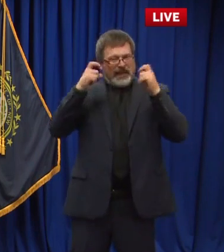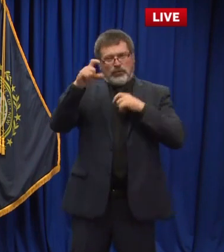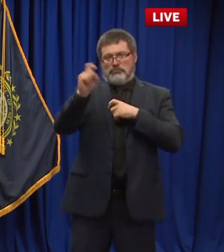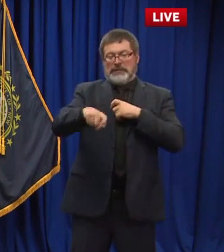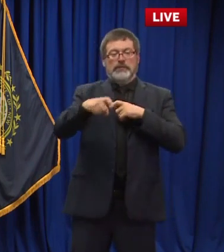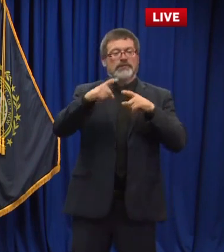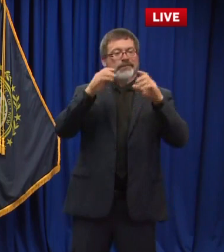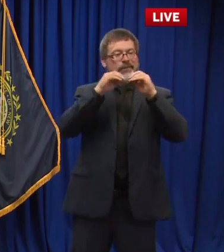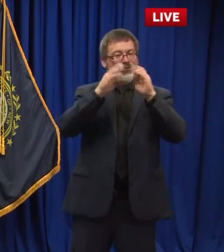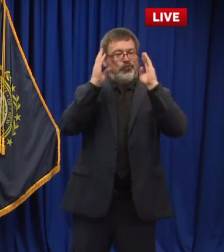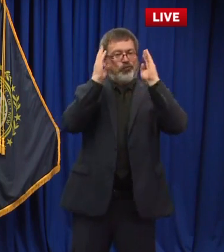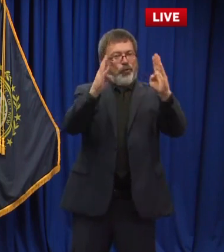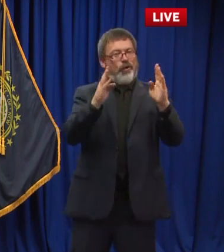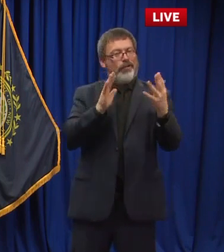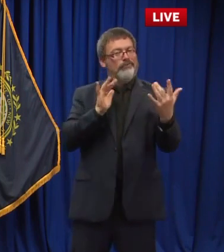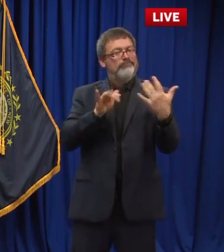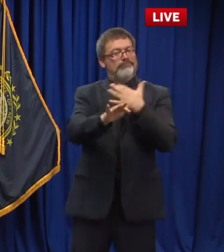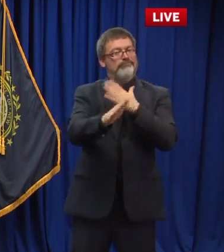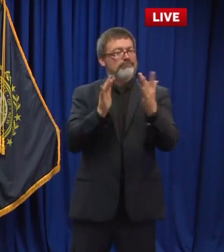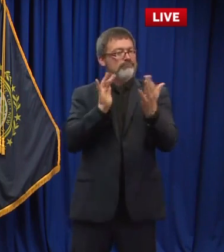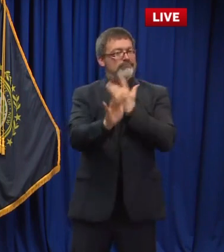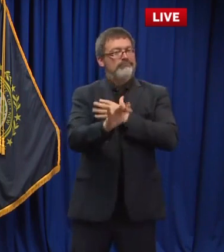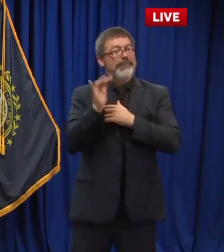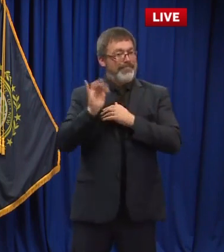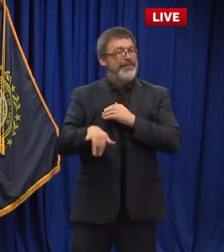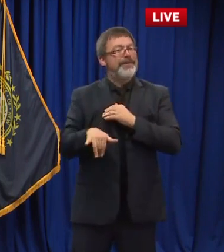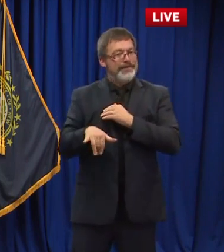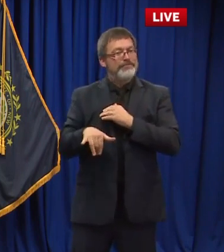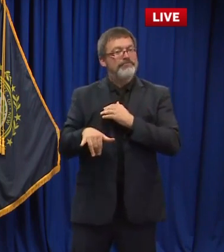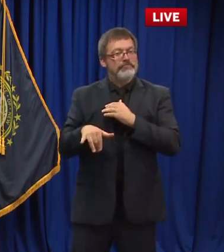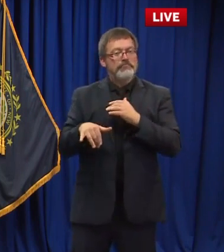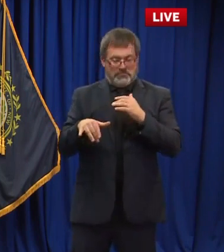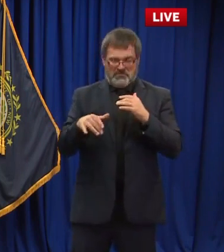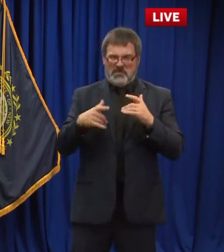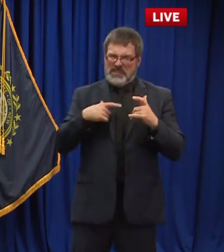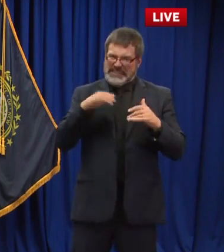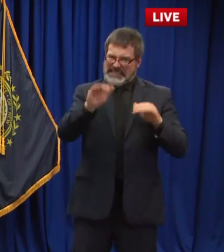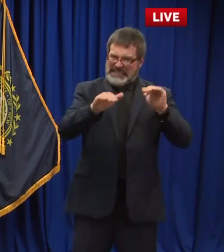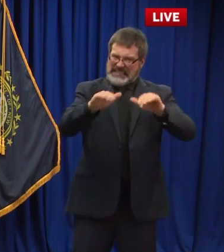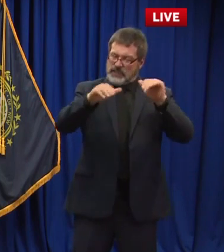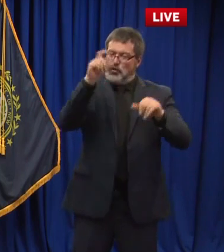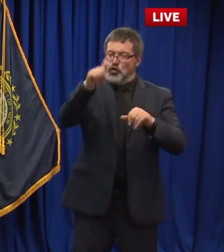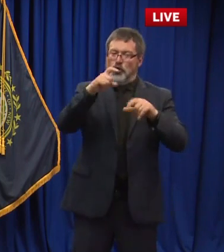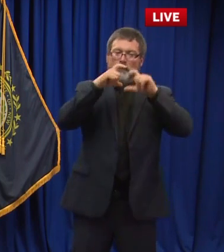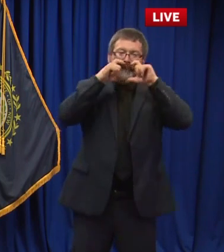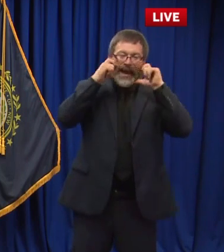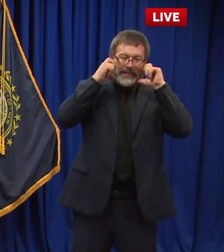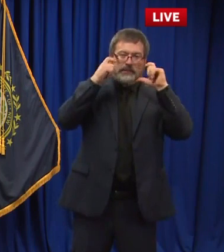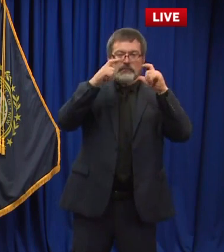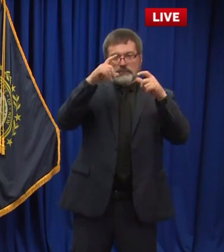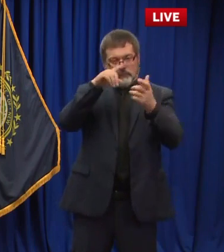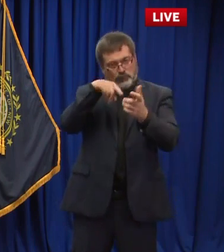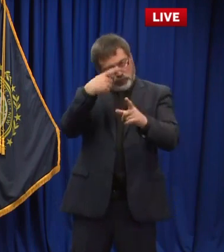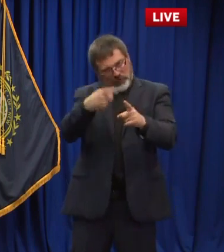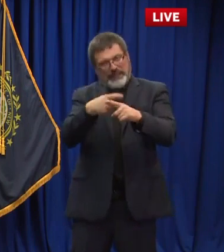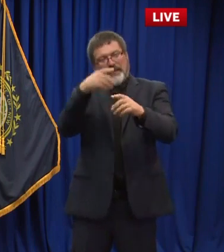HOW DO YOU MANAGE STUDENTS THAT MIGHT CONGREGATE AT THE HALLWAYS OR LOCKERS?